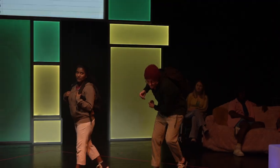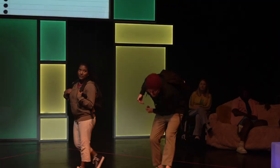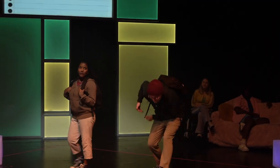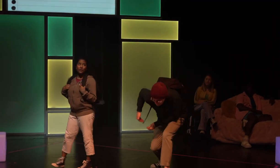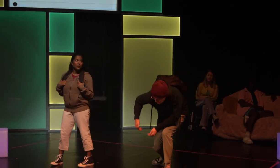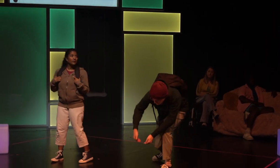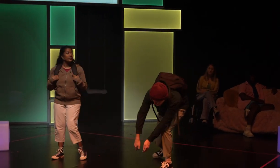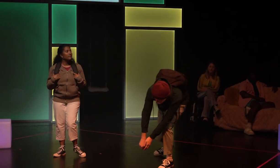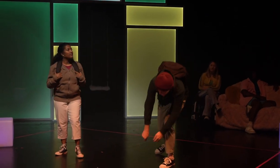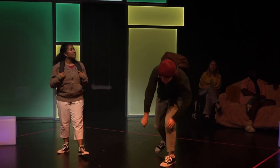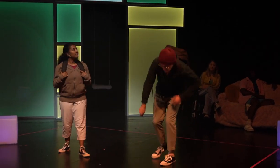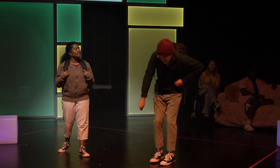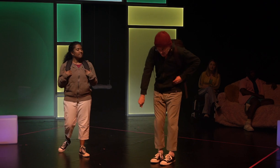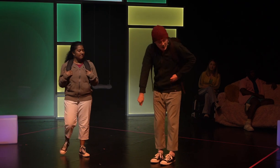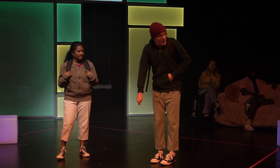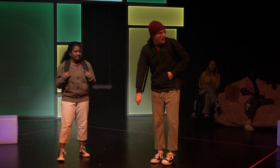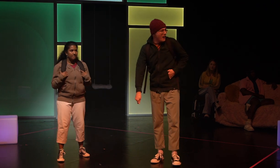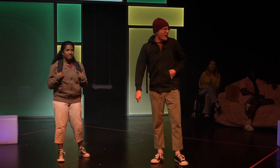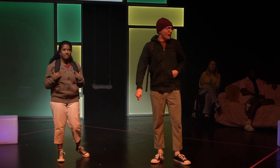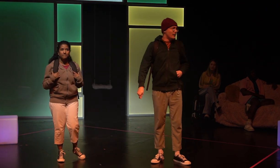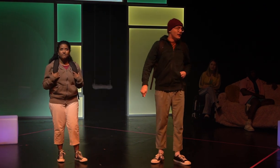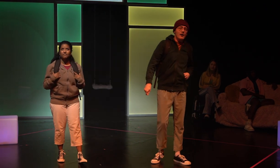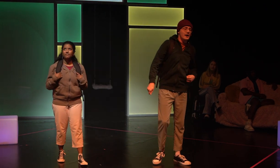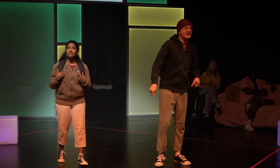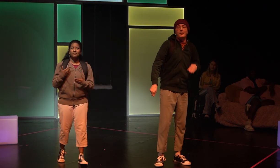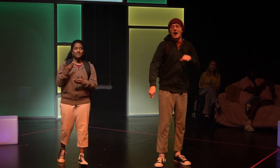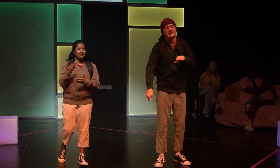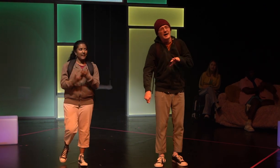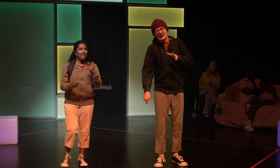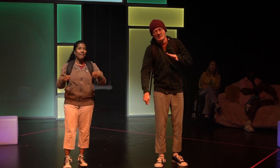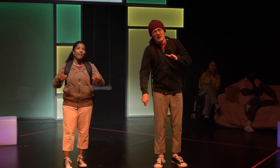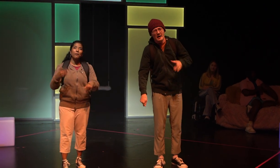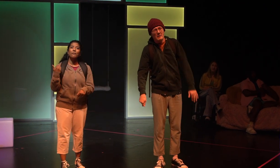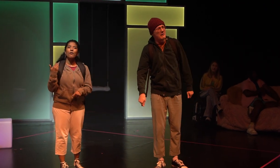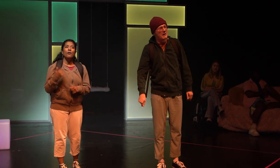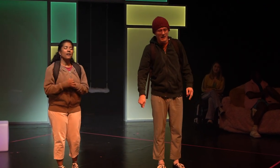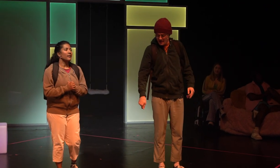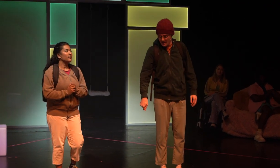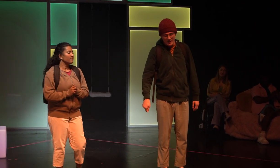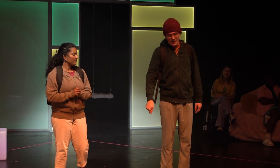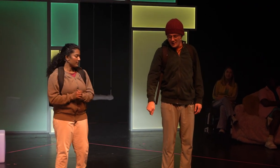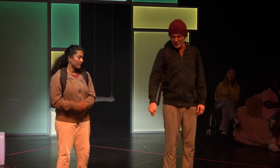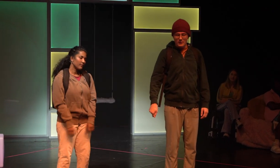And it's a part of town I don't know that well.